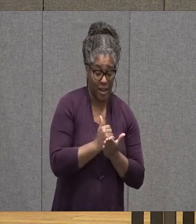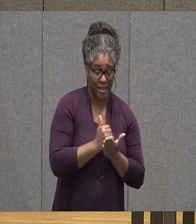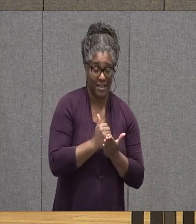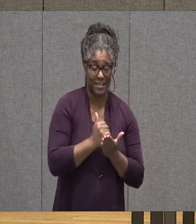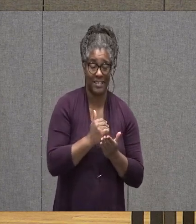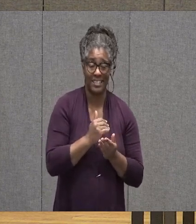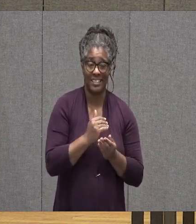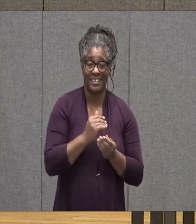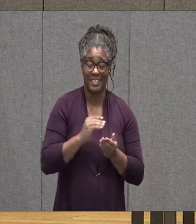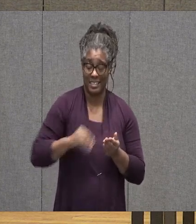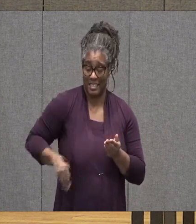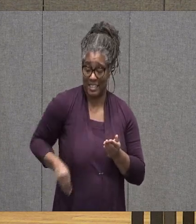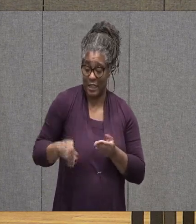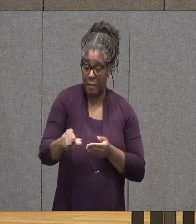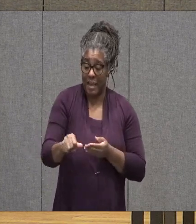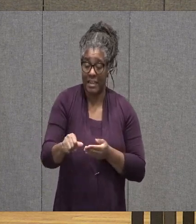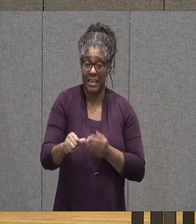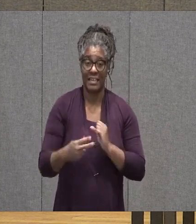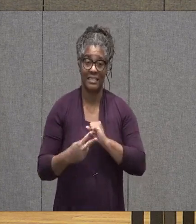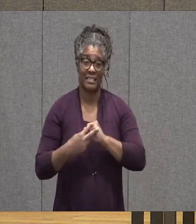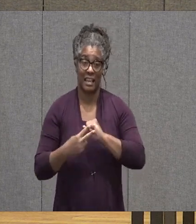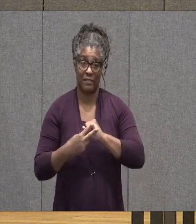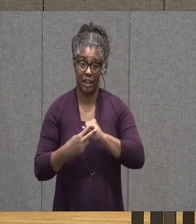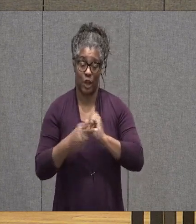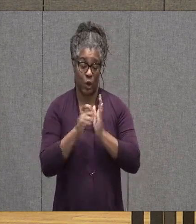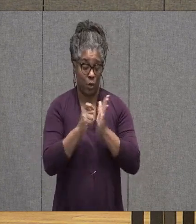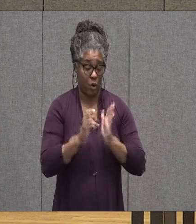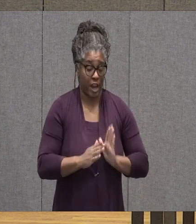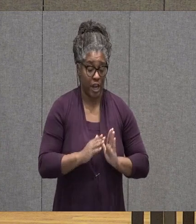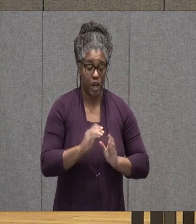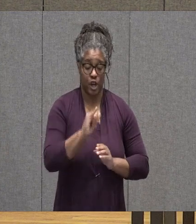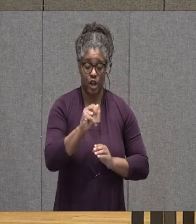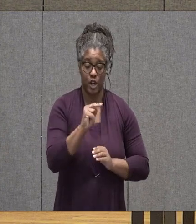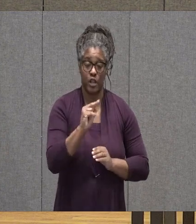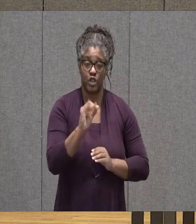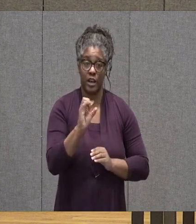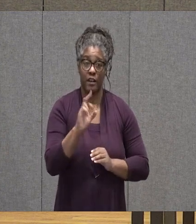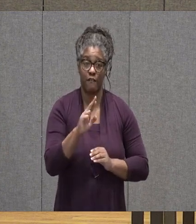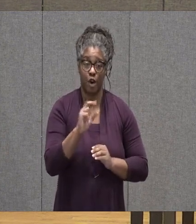And this book was written by Jennifer S. Larson, and this was published by